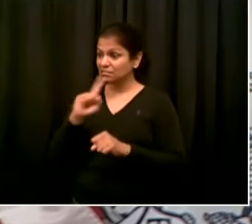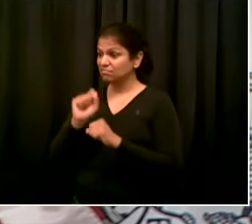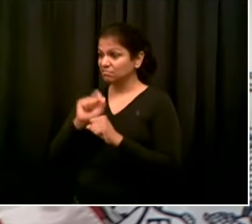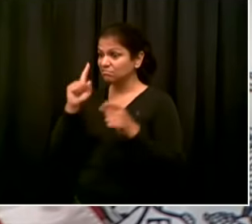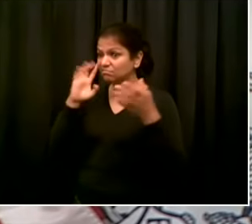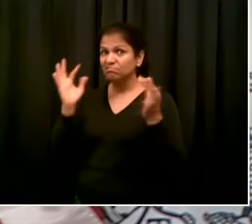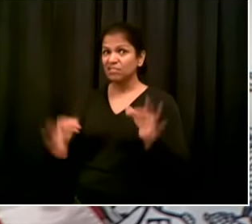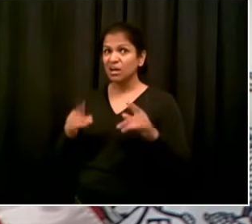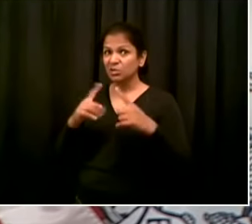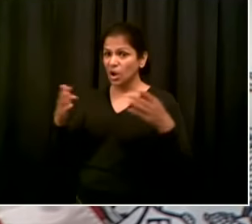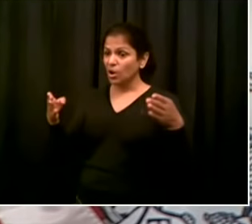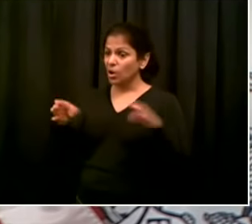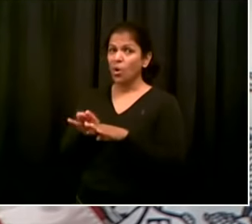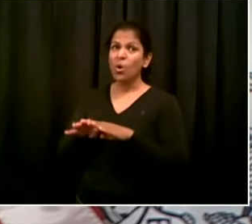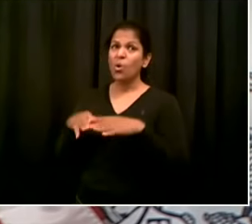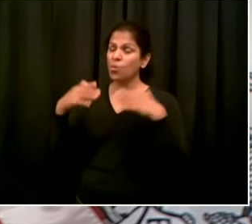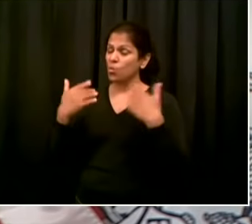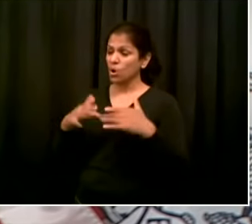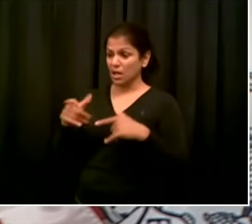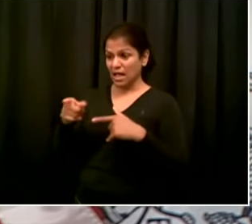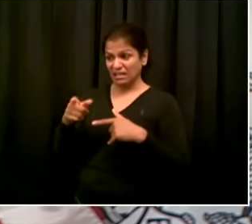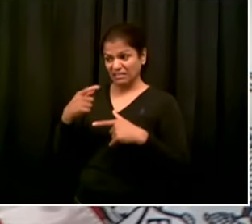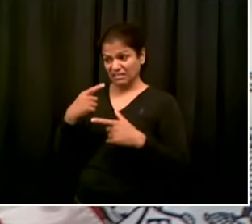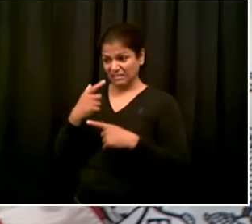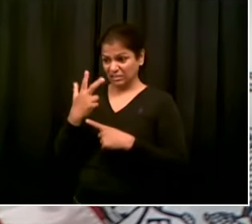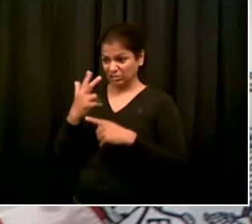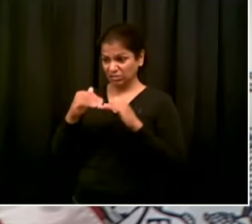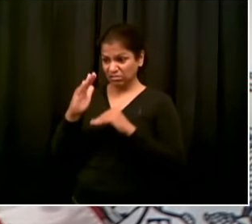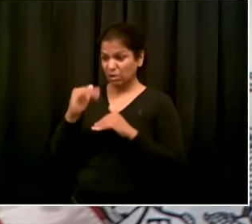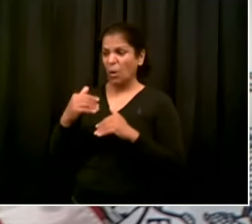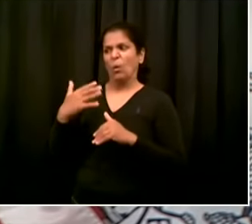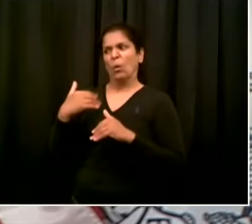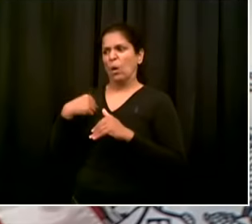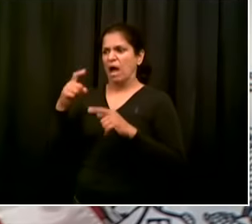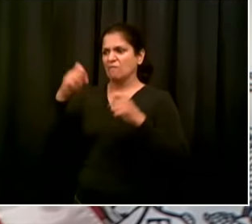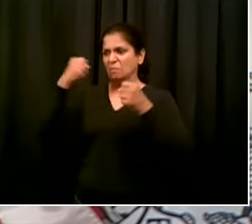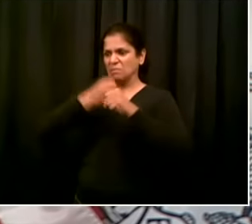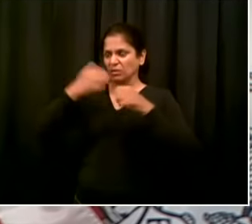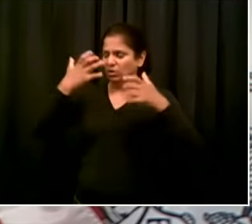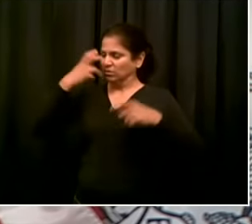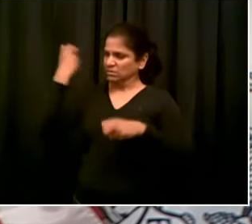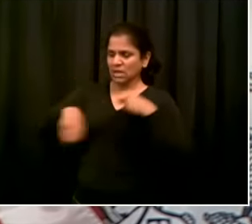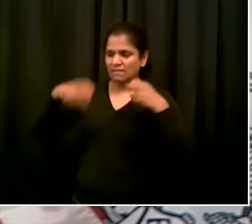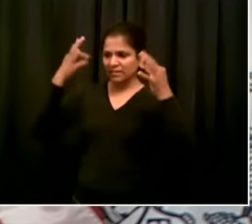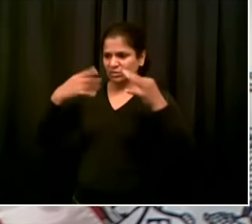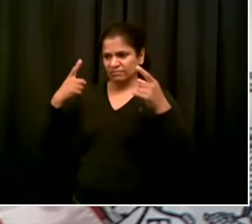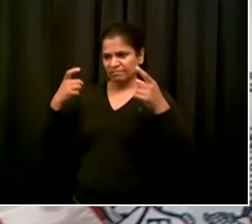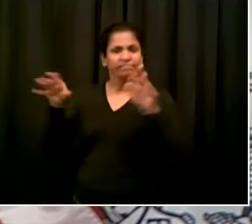PUT ON THE MASK, I DO NOT WANT TO FINE YO, UTHEY WERE COMPLETELY SUPPORTIVE OF